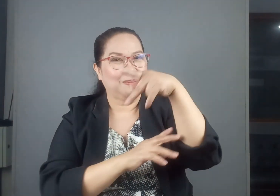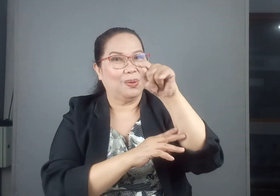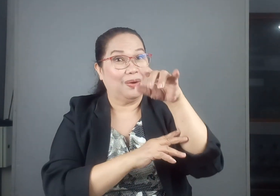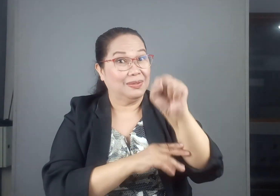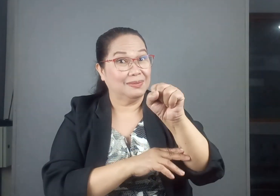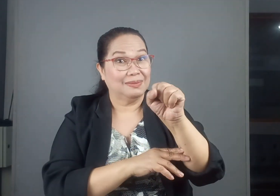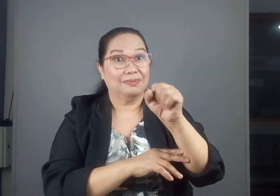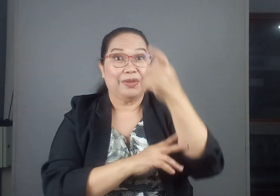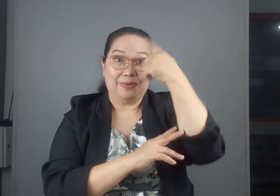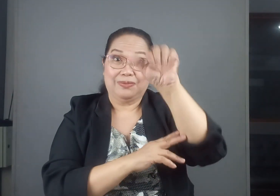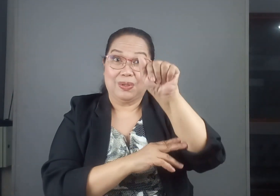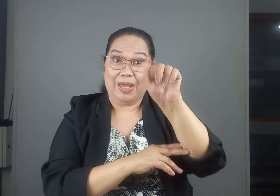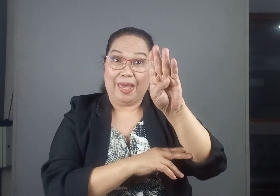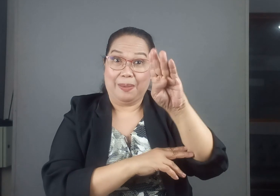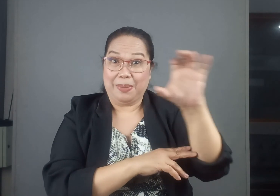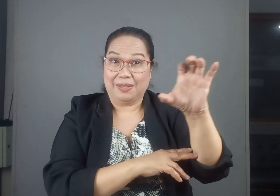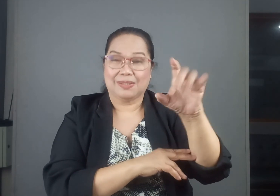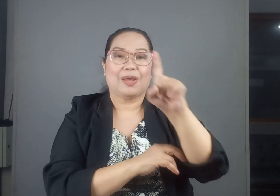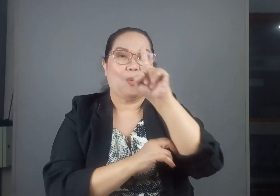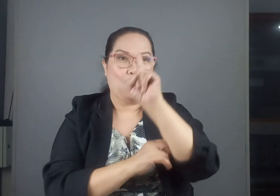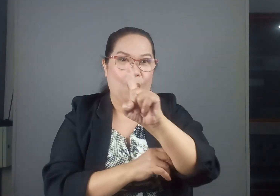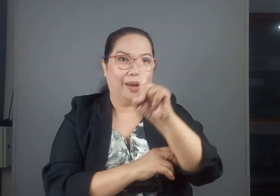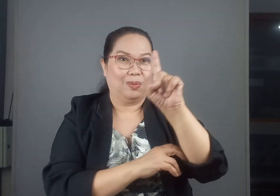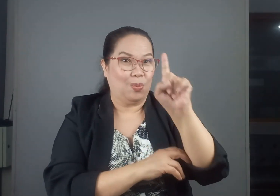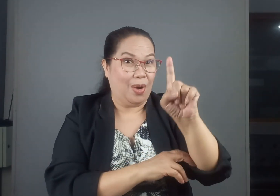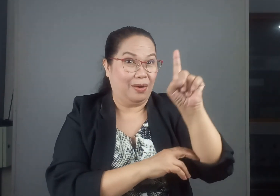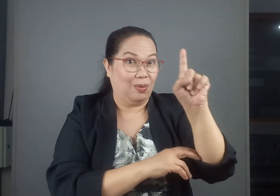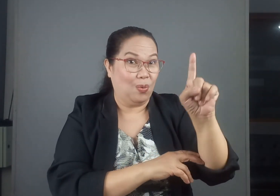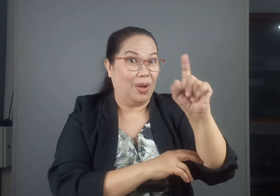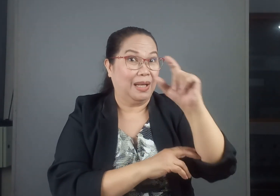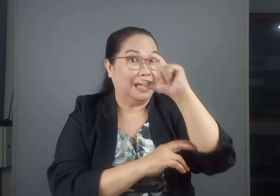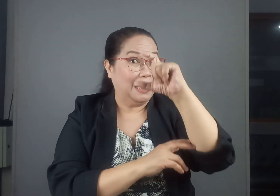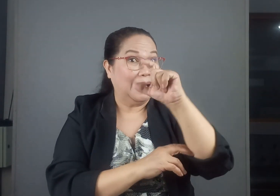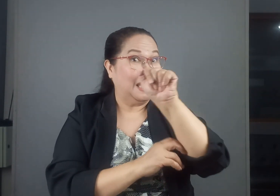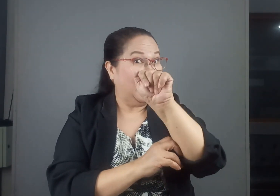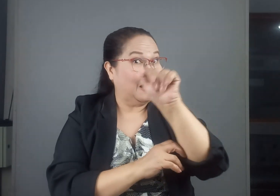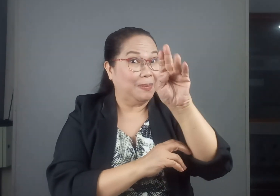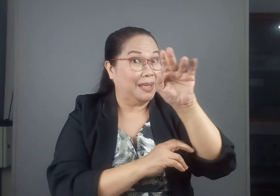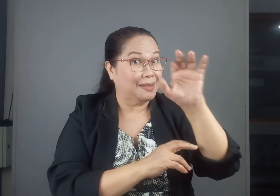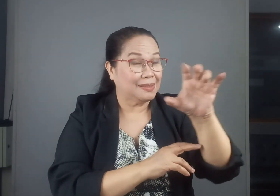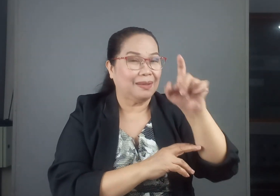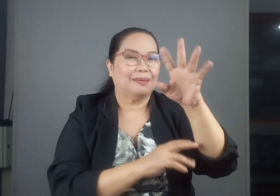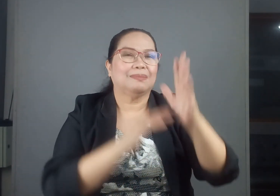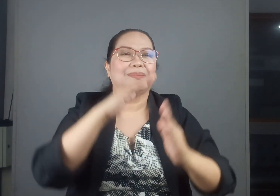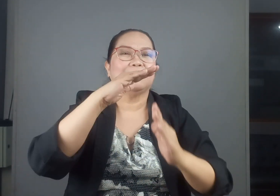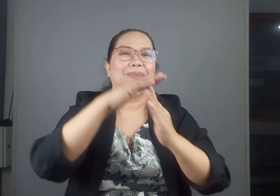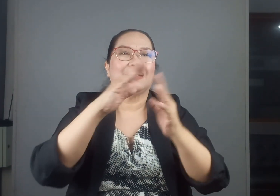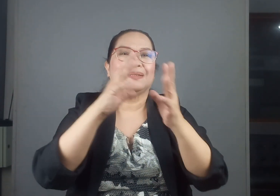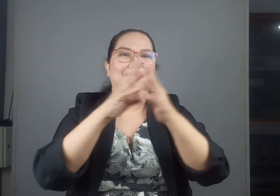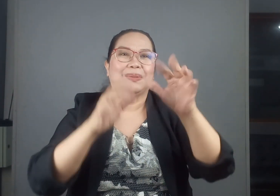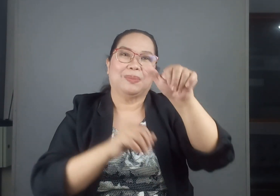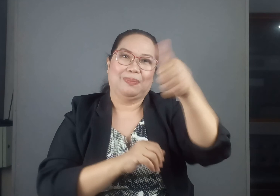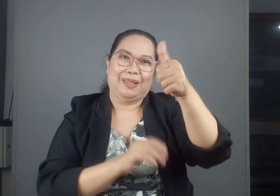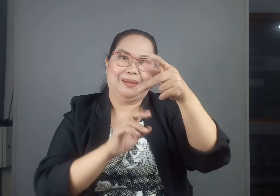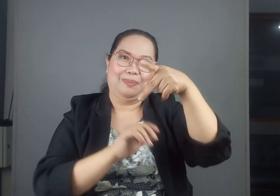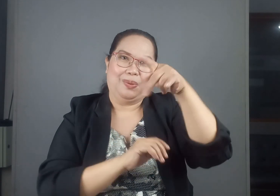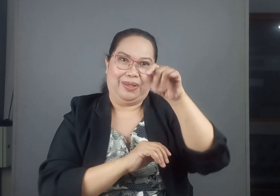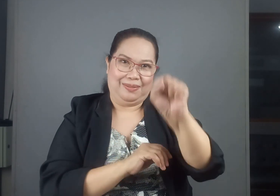and for alphabet, one point per letter with a maximum of 10 points.